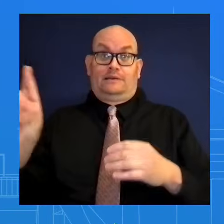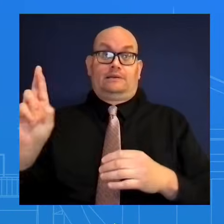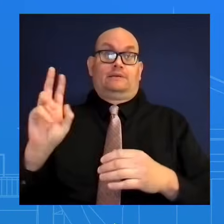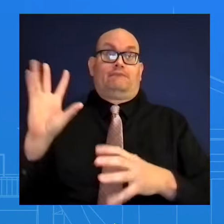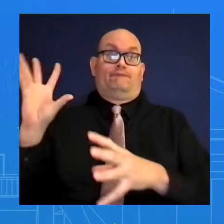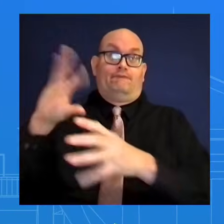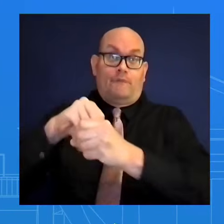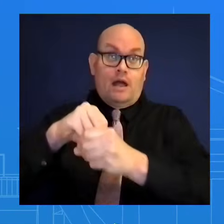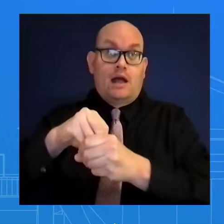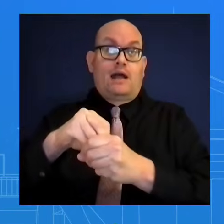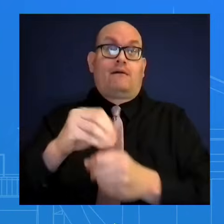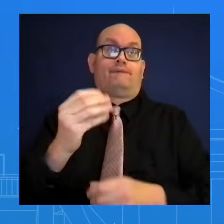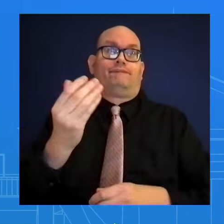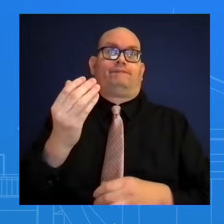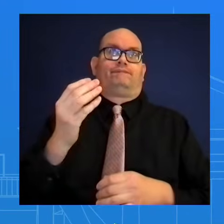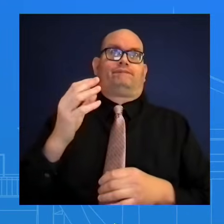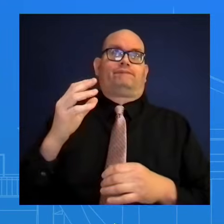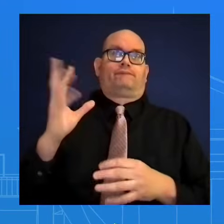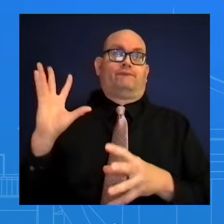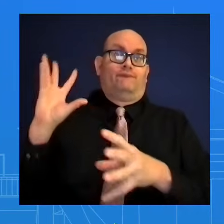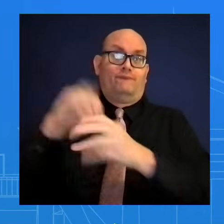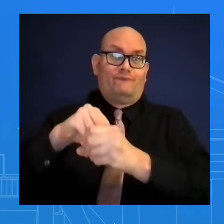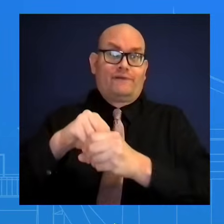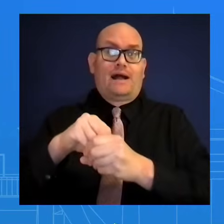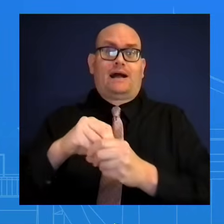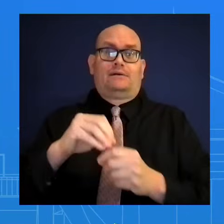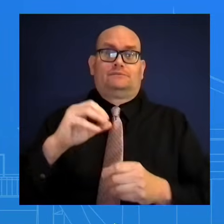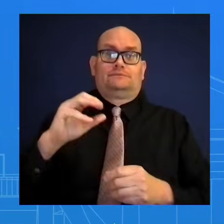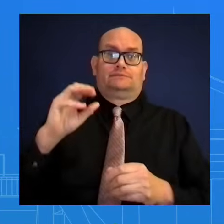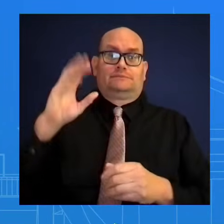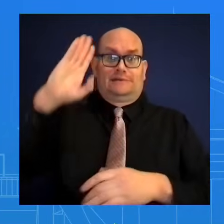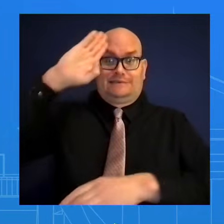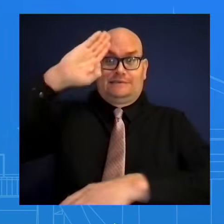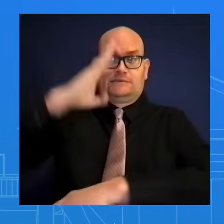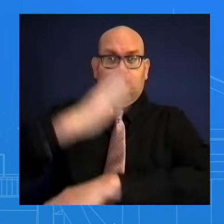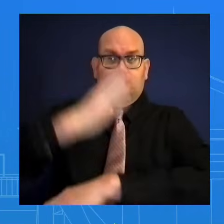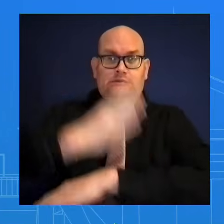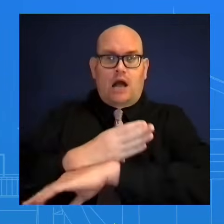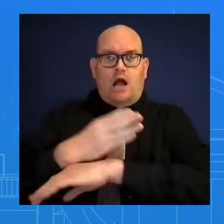in an illegal influence peddling scheme." There's, of course, evidence that the President